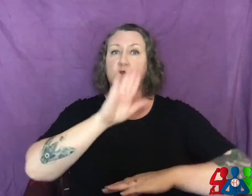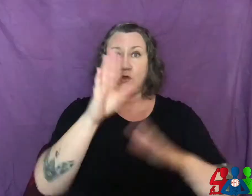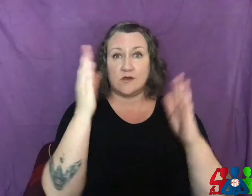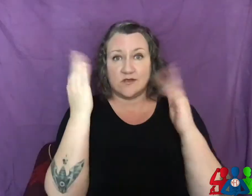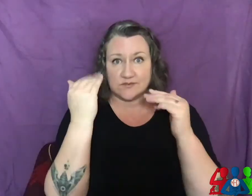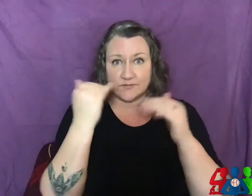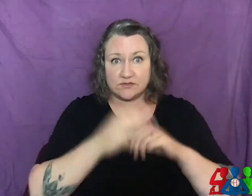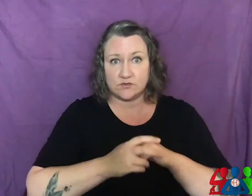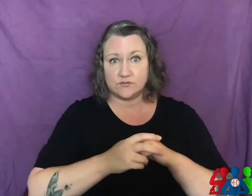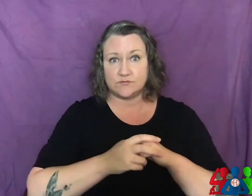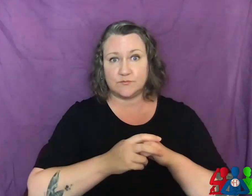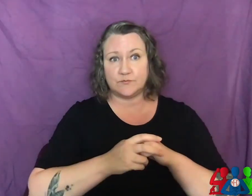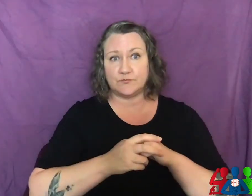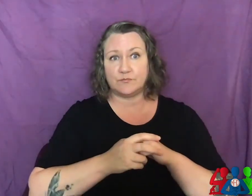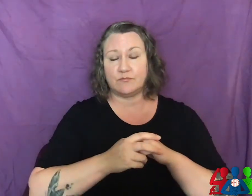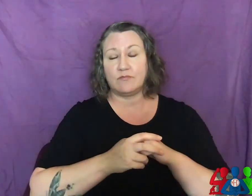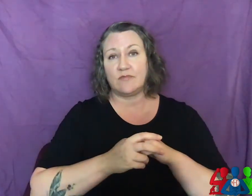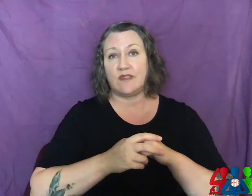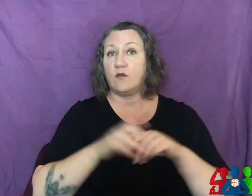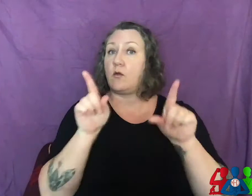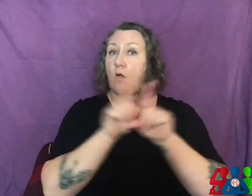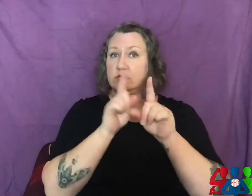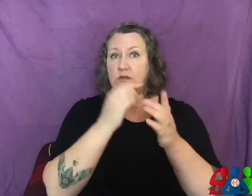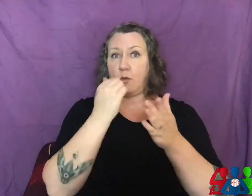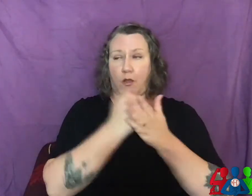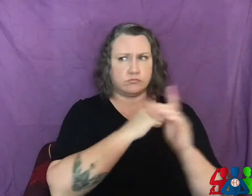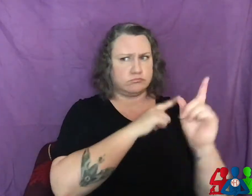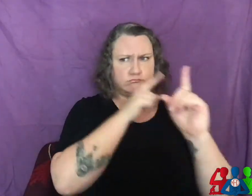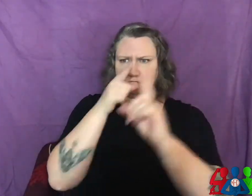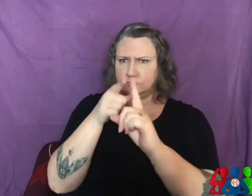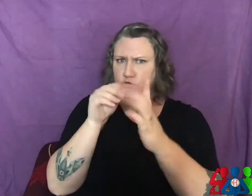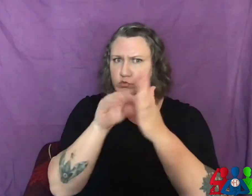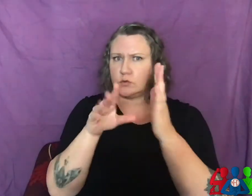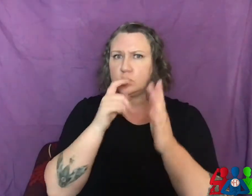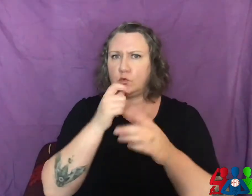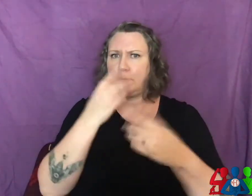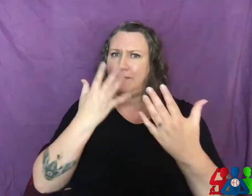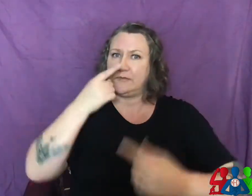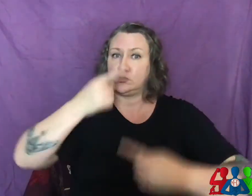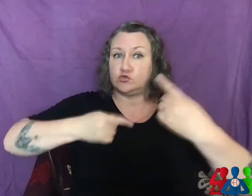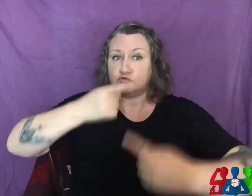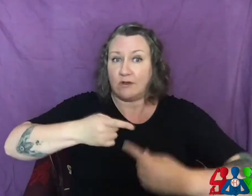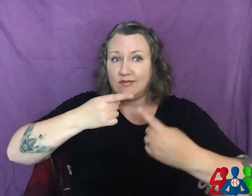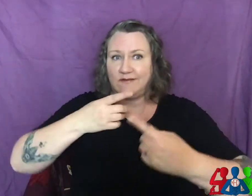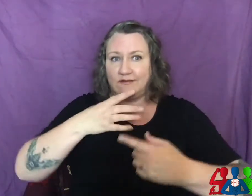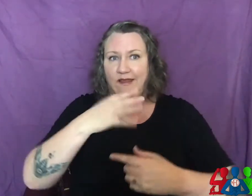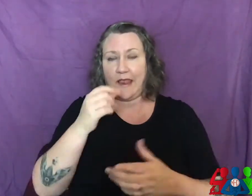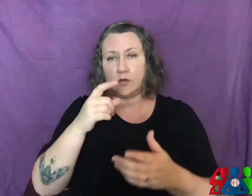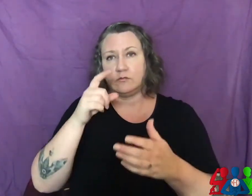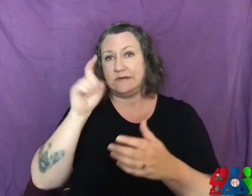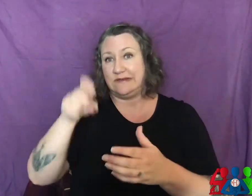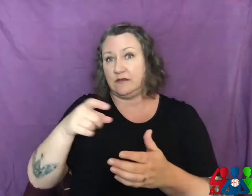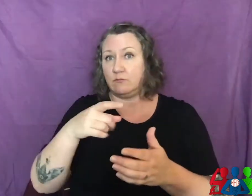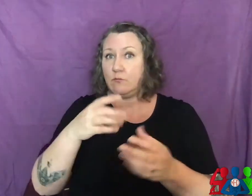feedback helps your students know that they're doing what is expected of them. It will also